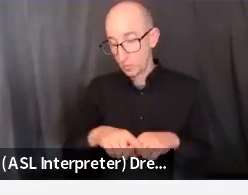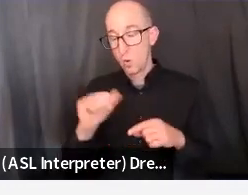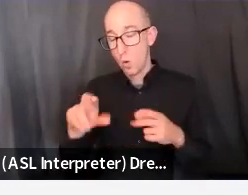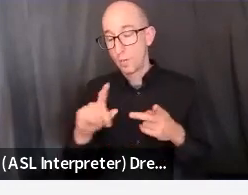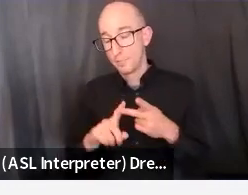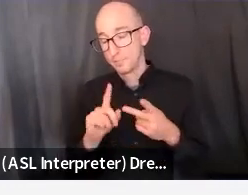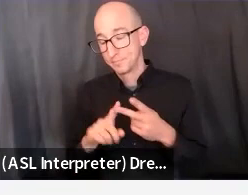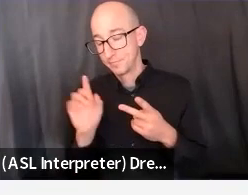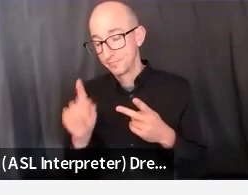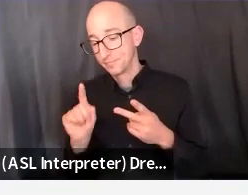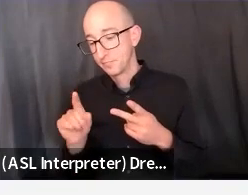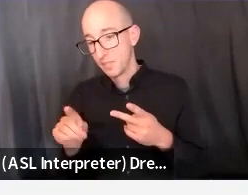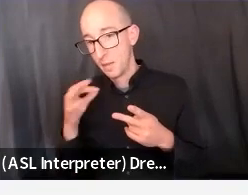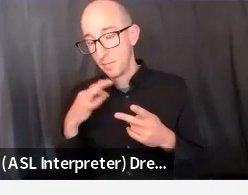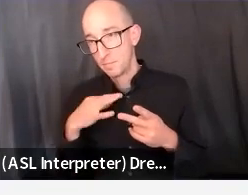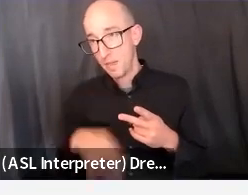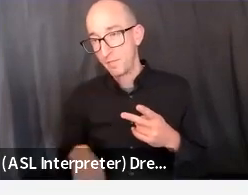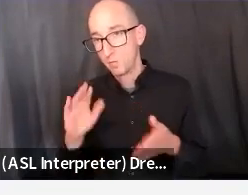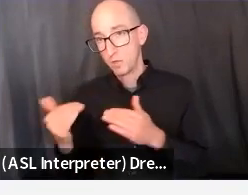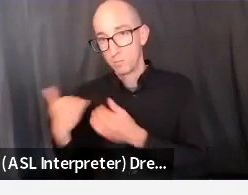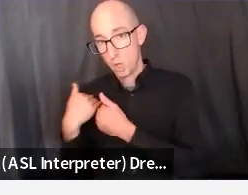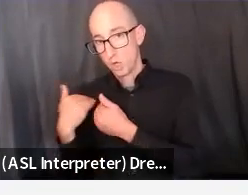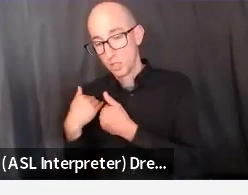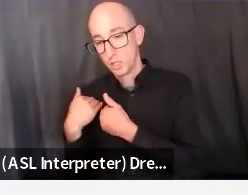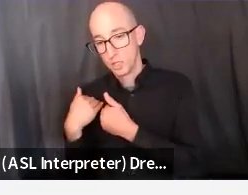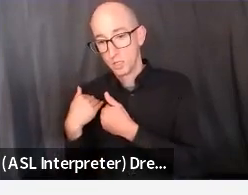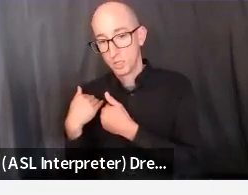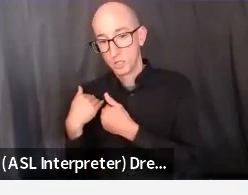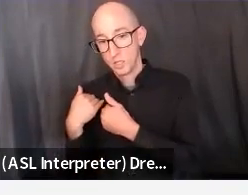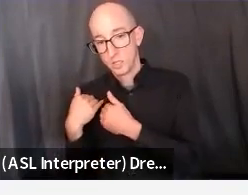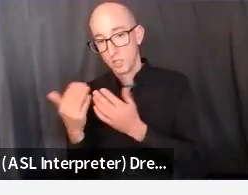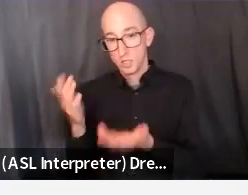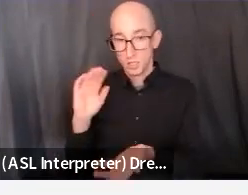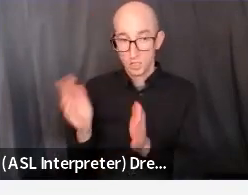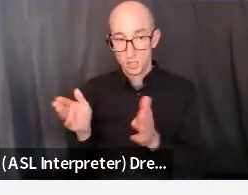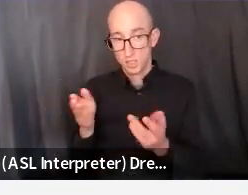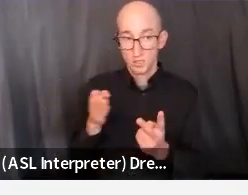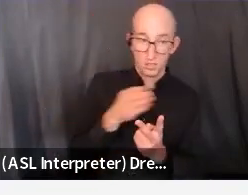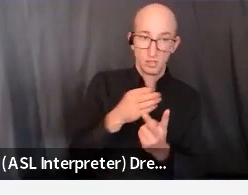these historic federal funding opportunities that are available to reduce emissions at ports,